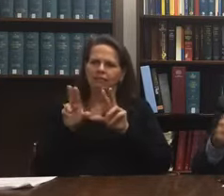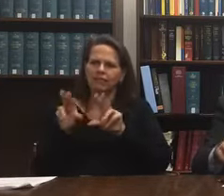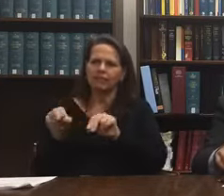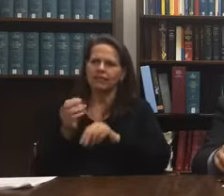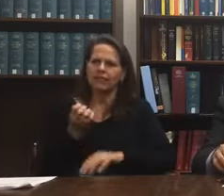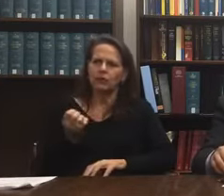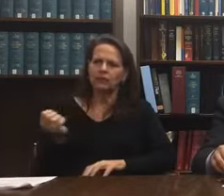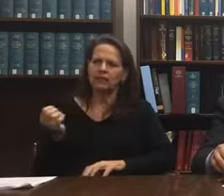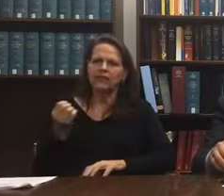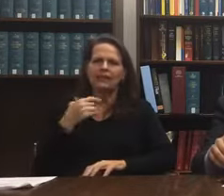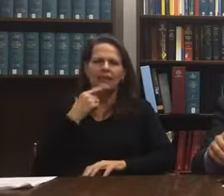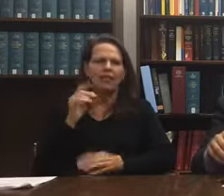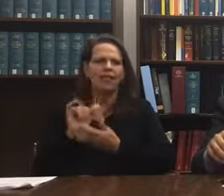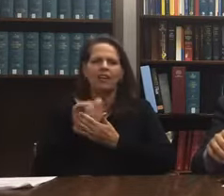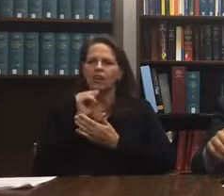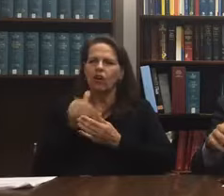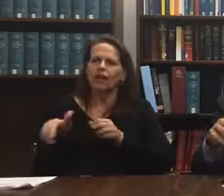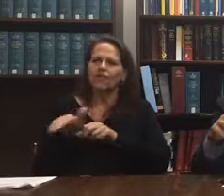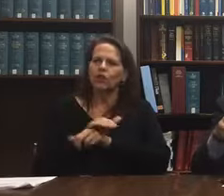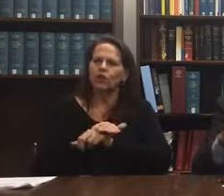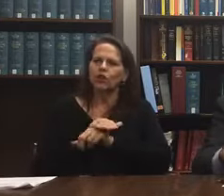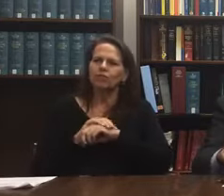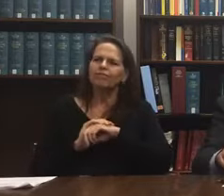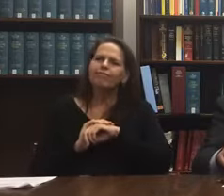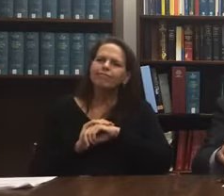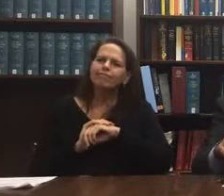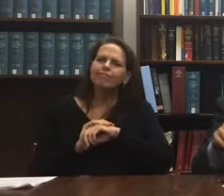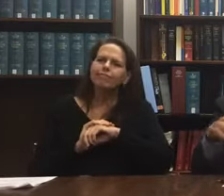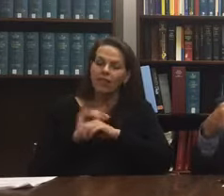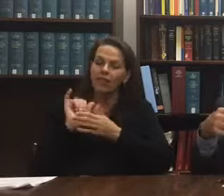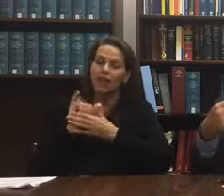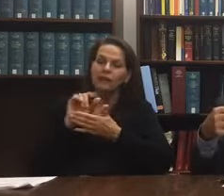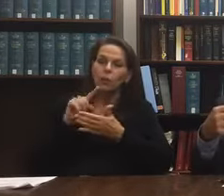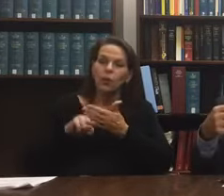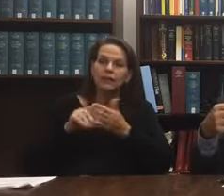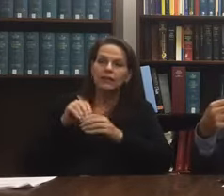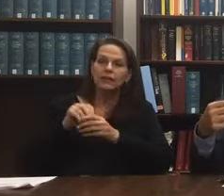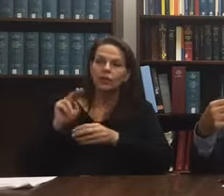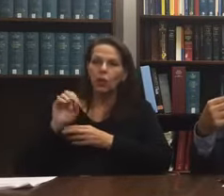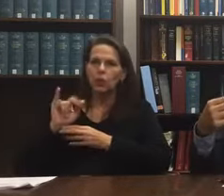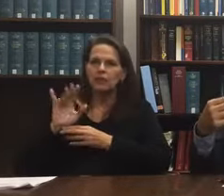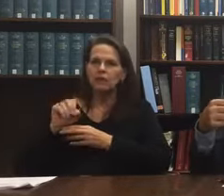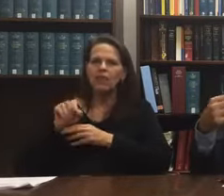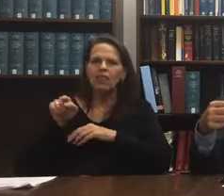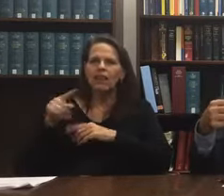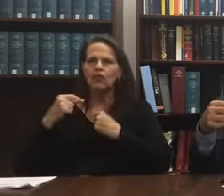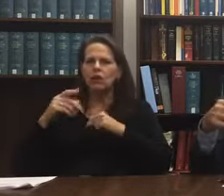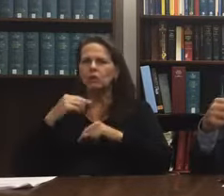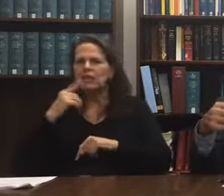saying it wasn't covered and then that was what was in the notice then they tried to claim while there was something less costly but equally